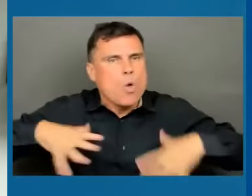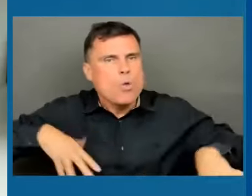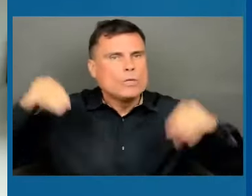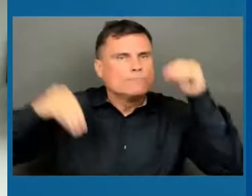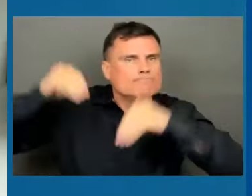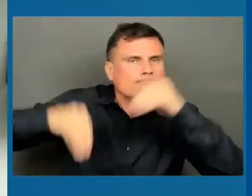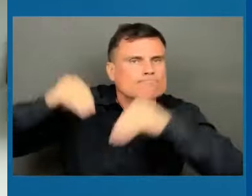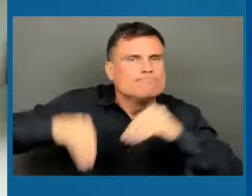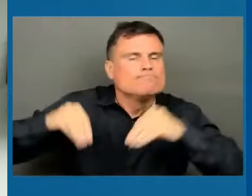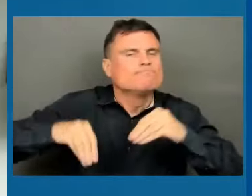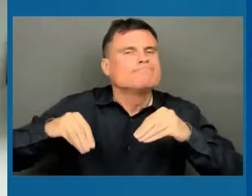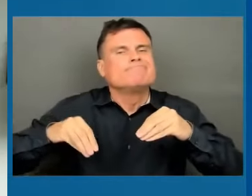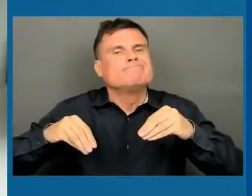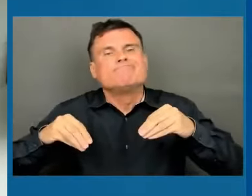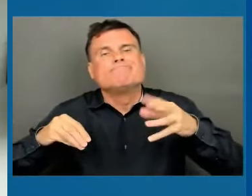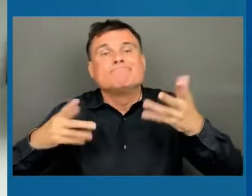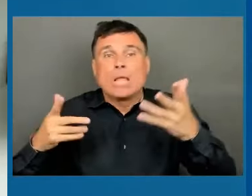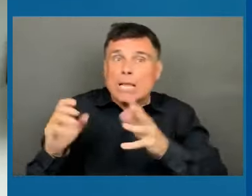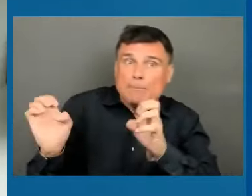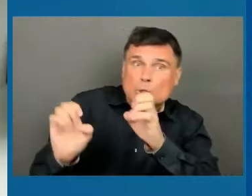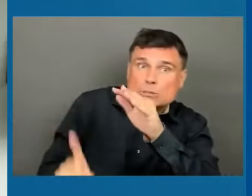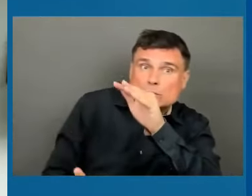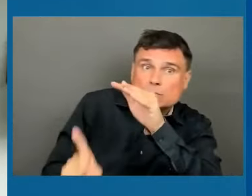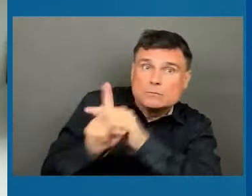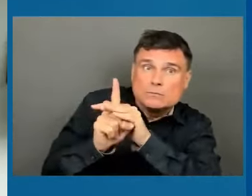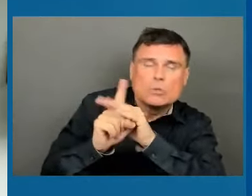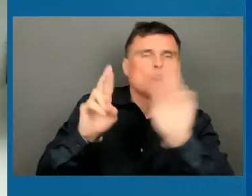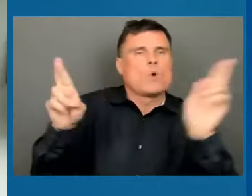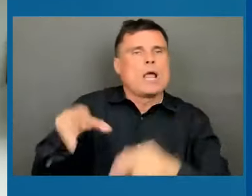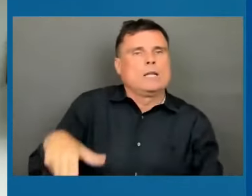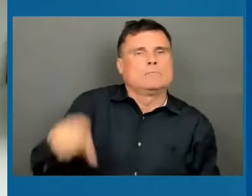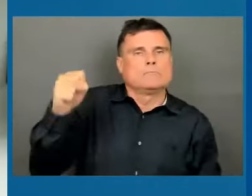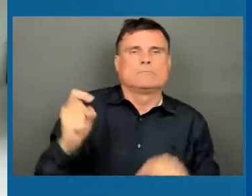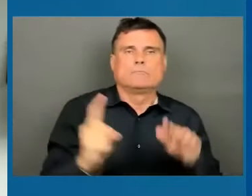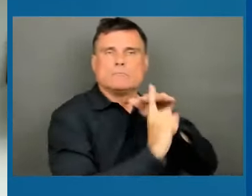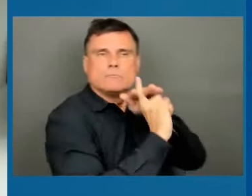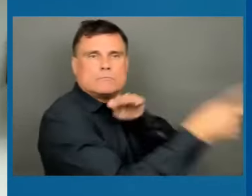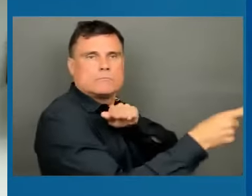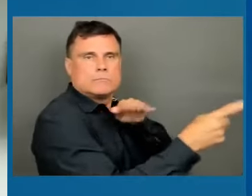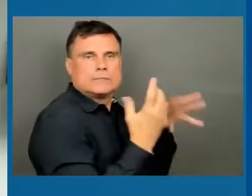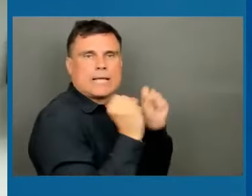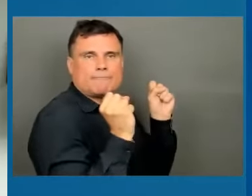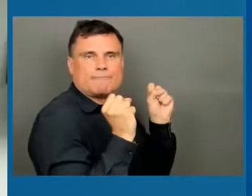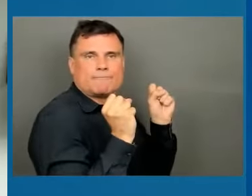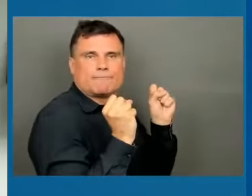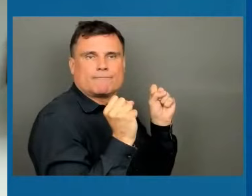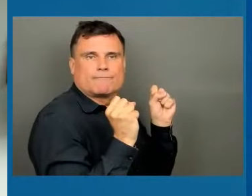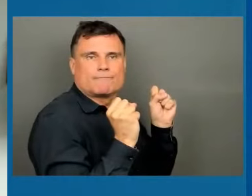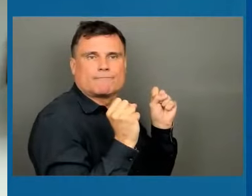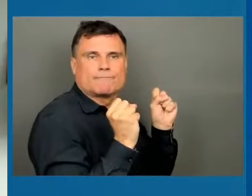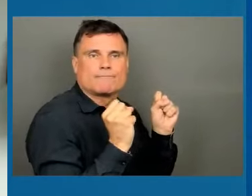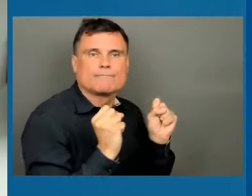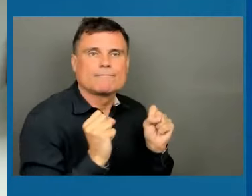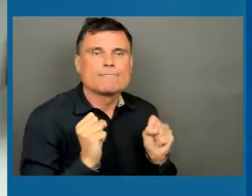out to your friends and family who will be able to support you if you are evacuated so that local accommodation is available